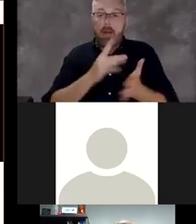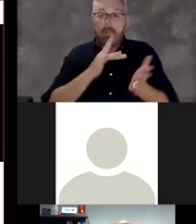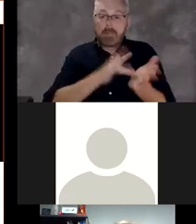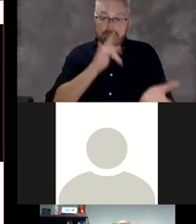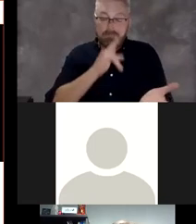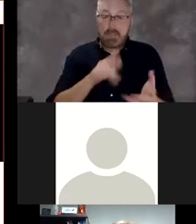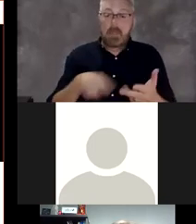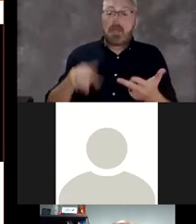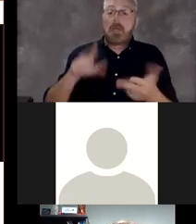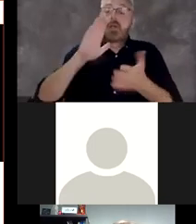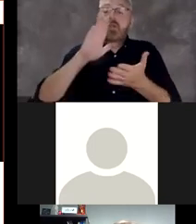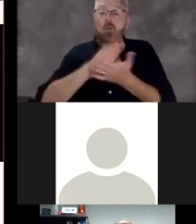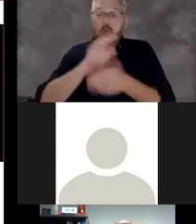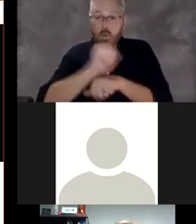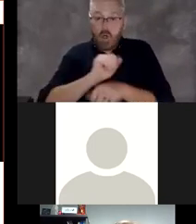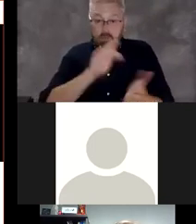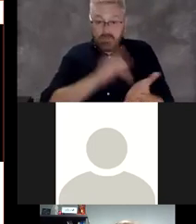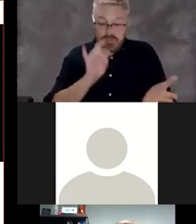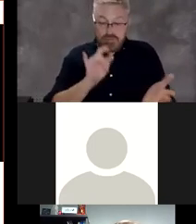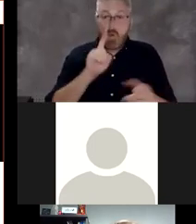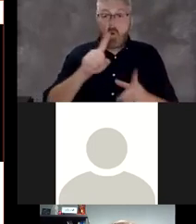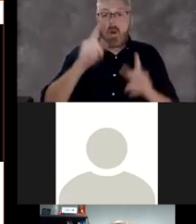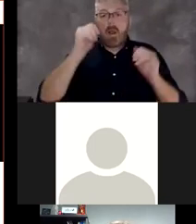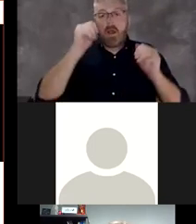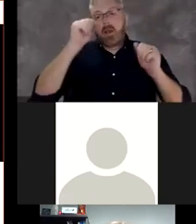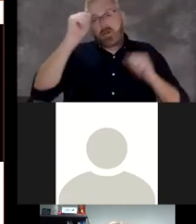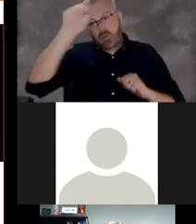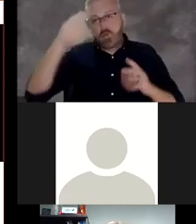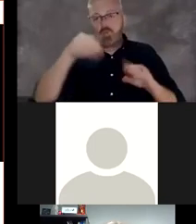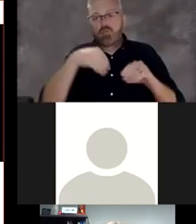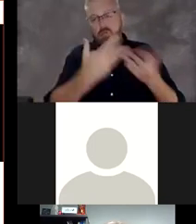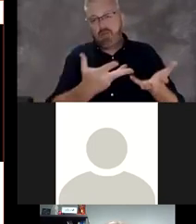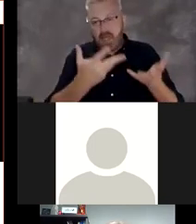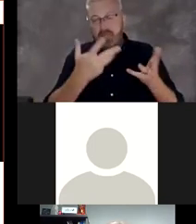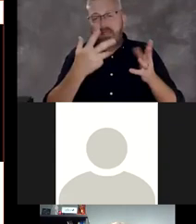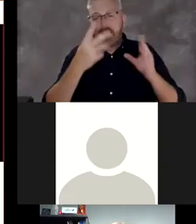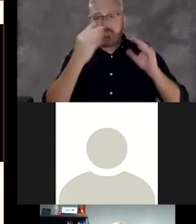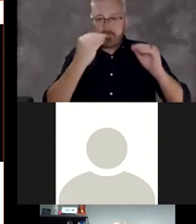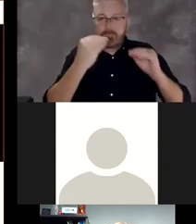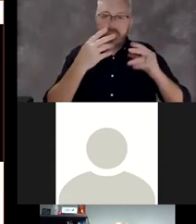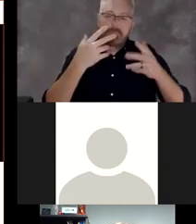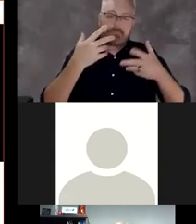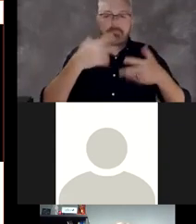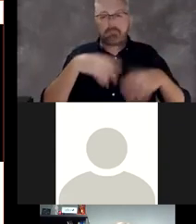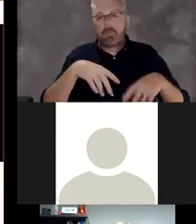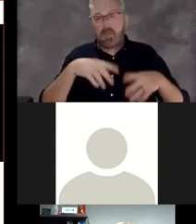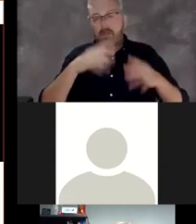EMPLOYEE OR AN ADULT PROVIDING TRAINING OR INSTRUCTION AND HUMAN TRAFFICKING. SO THOSE ARE THE CRIMES THAT NO